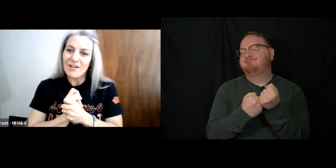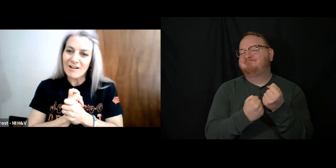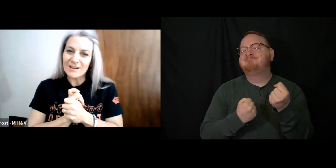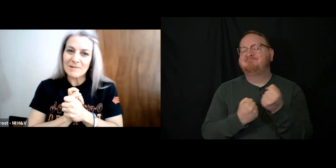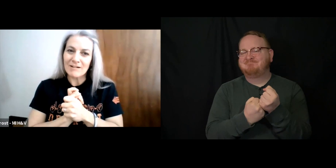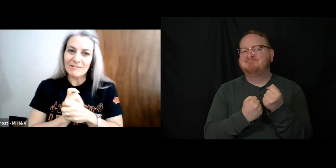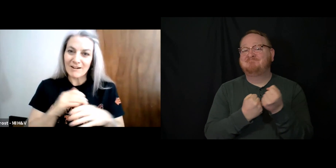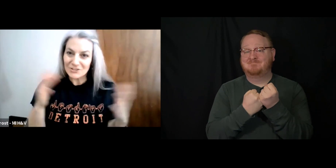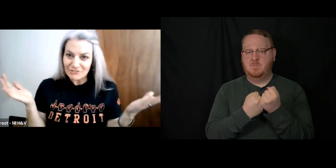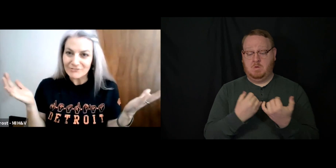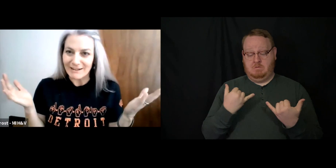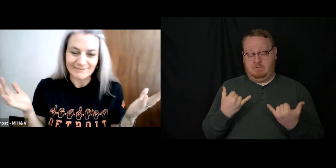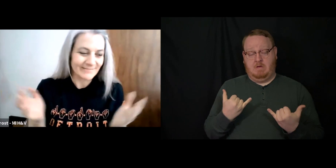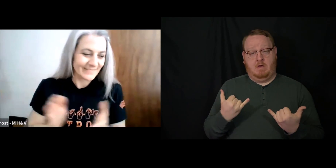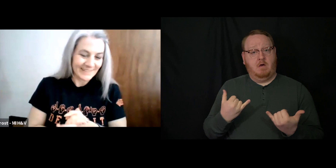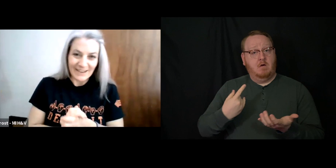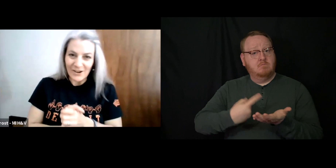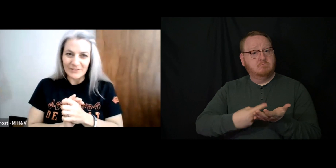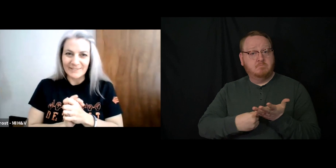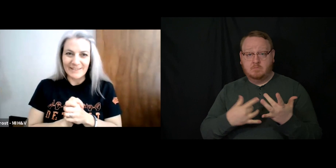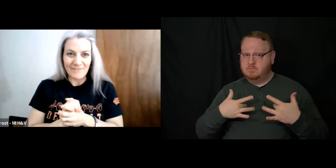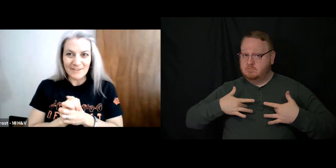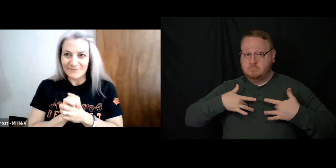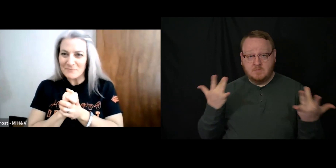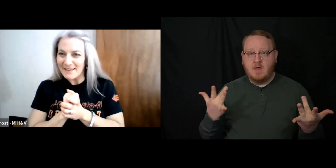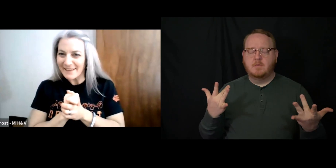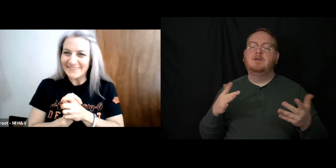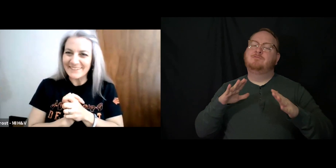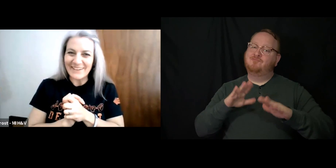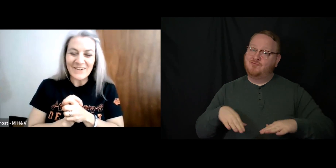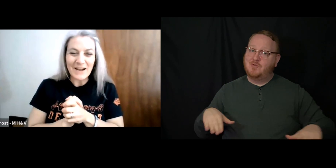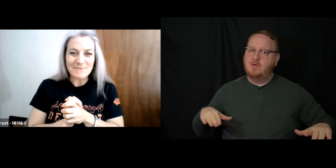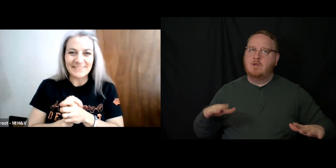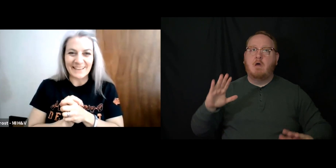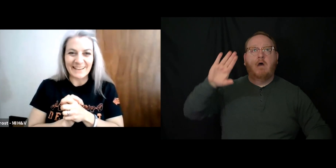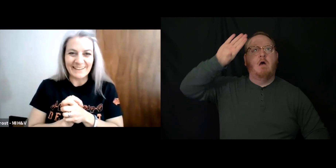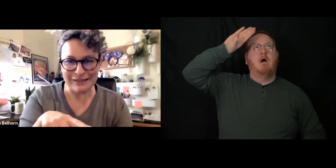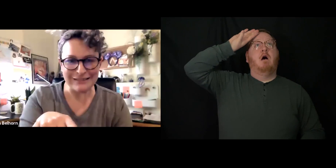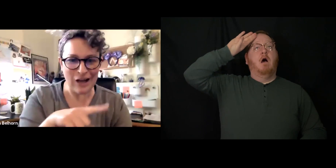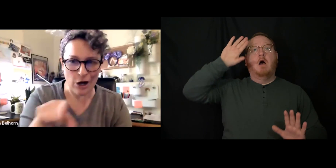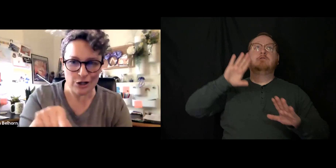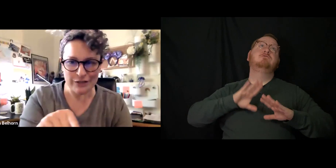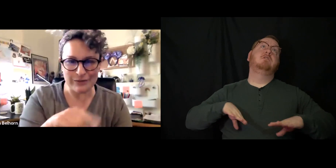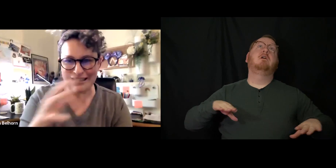talk about our children. Heaven forbid you know I mean. Tabby Belhorn: Who's children? Our children?